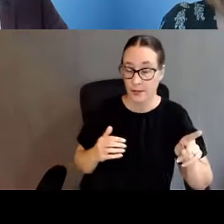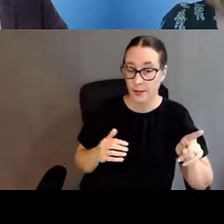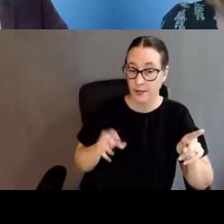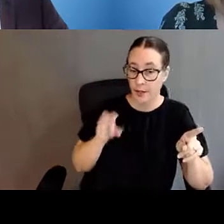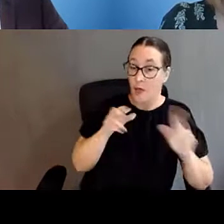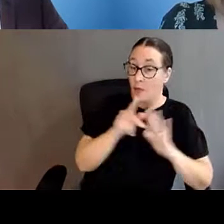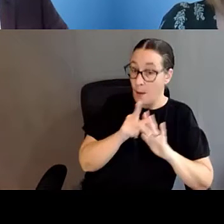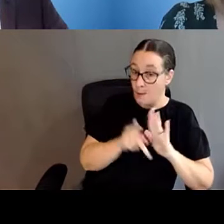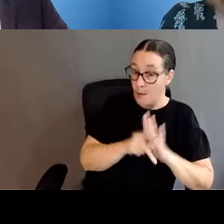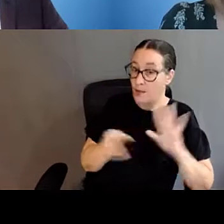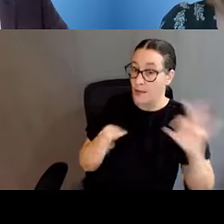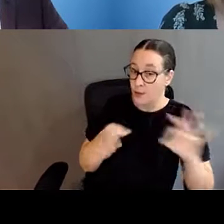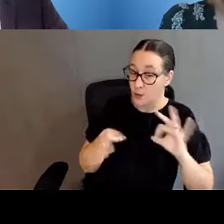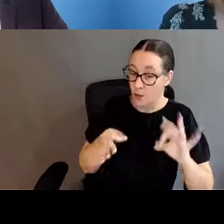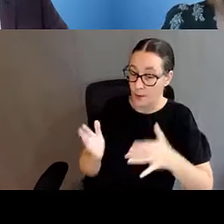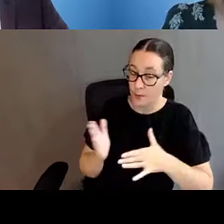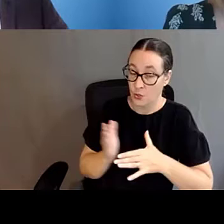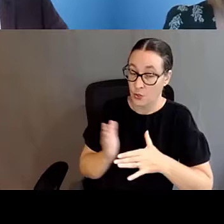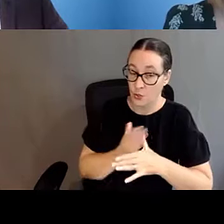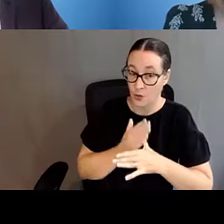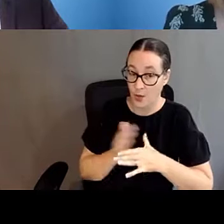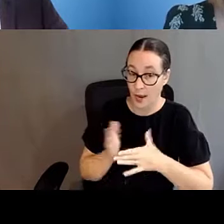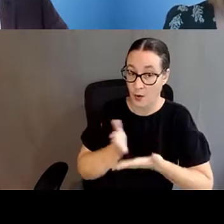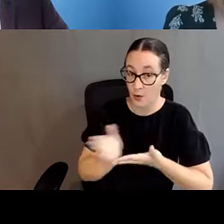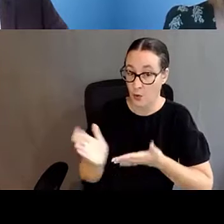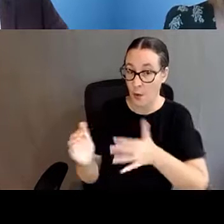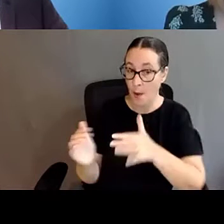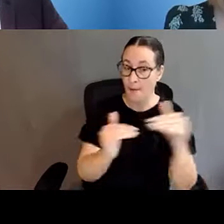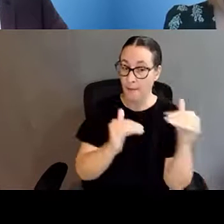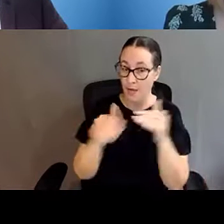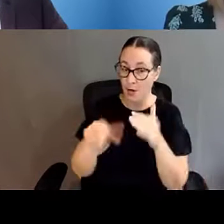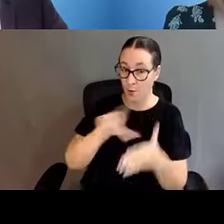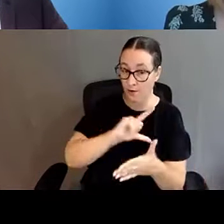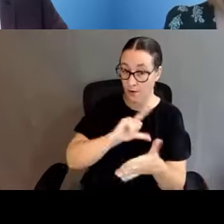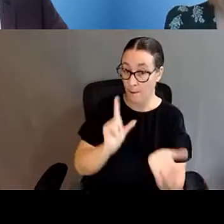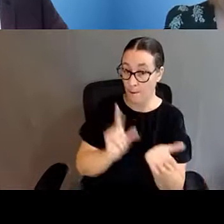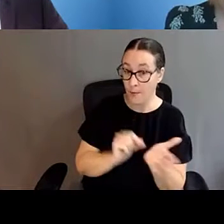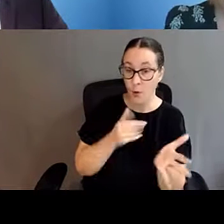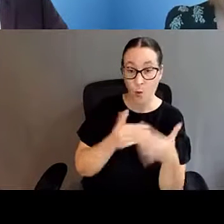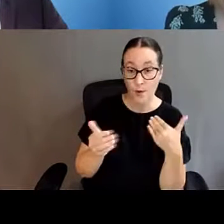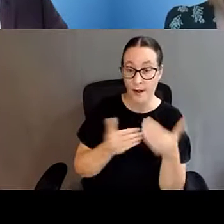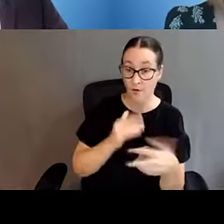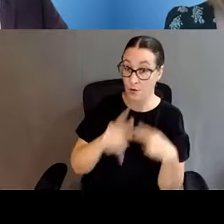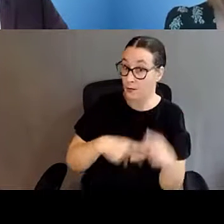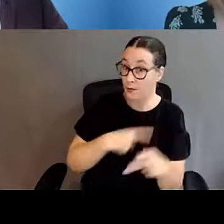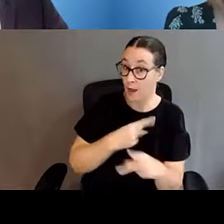that sharing through a peer-reviewed publication in whatever format that publication comes through